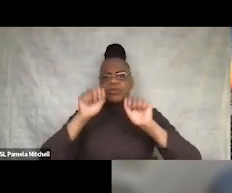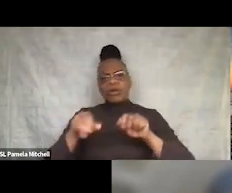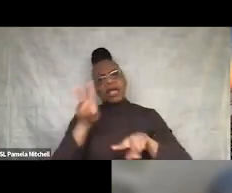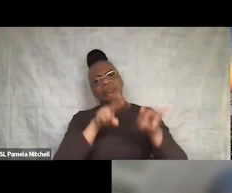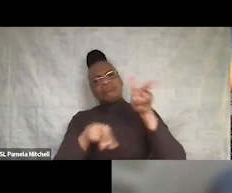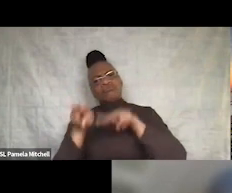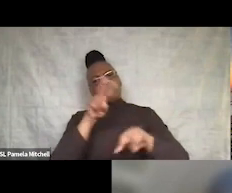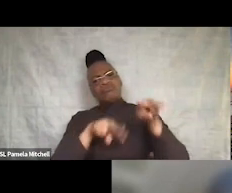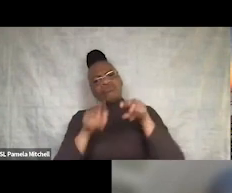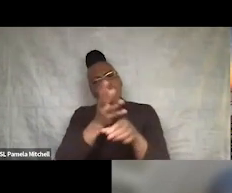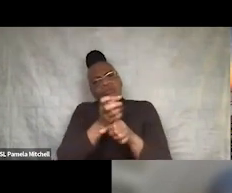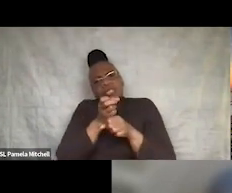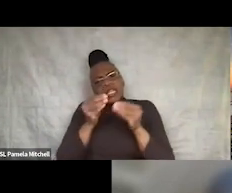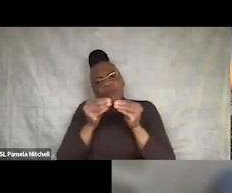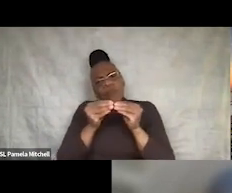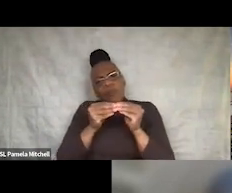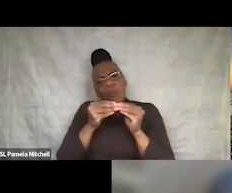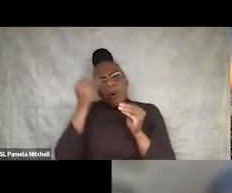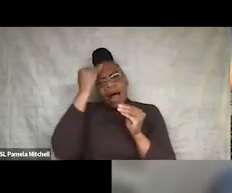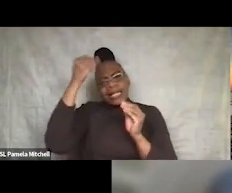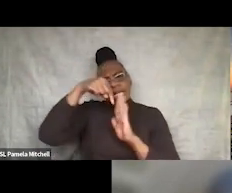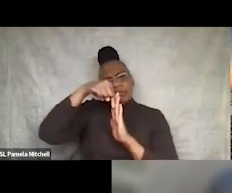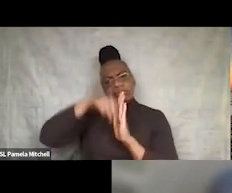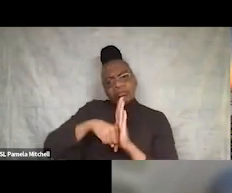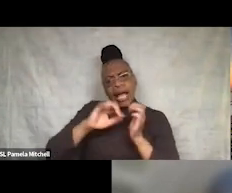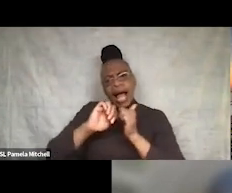of in depth of how Foundations To Freedom works. Next slide.